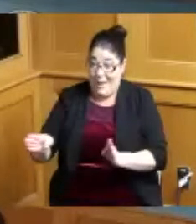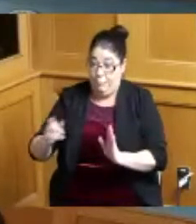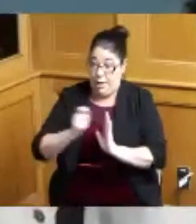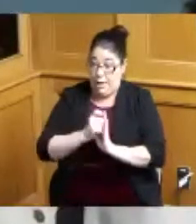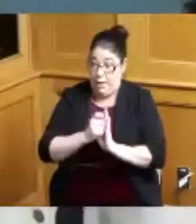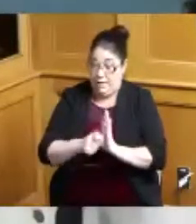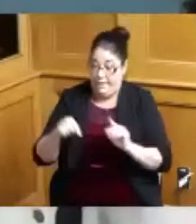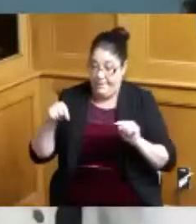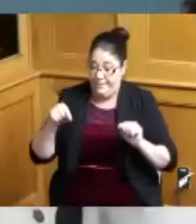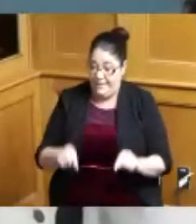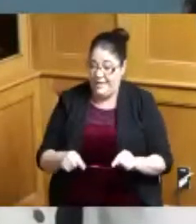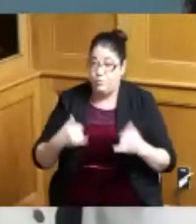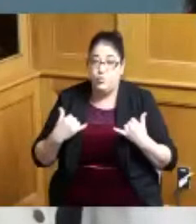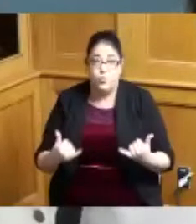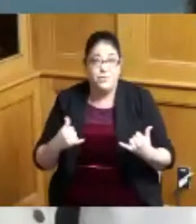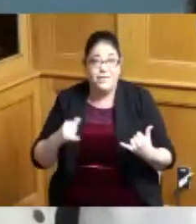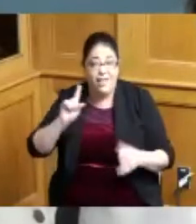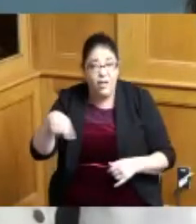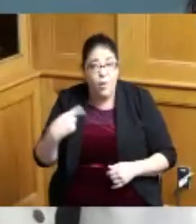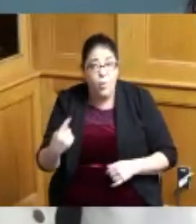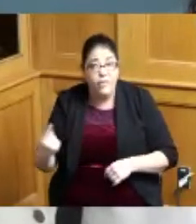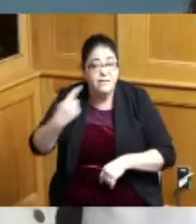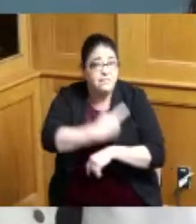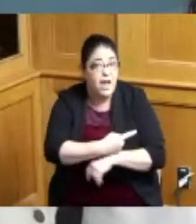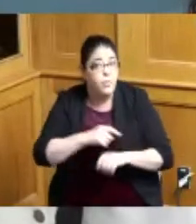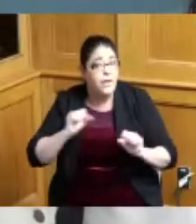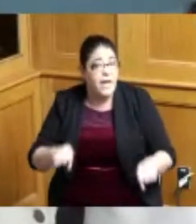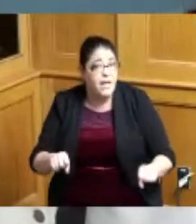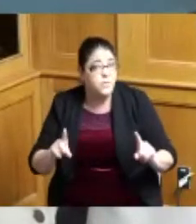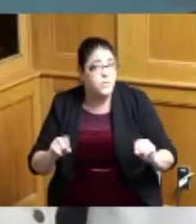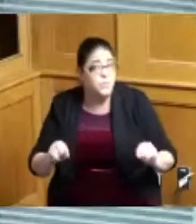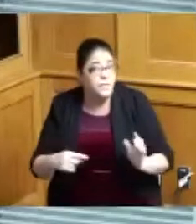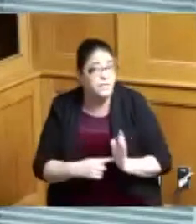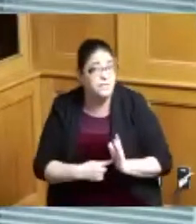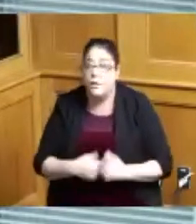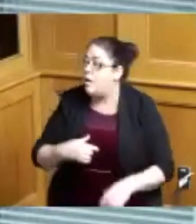is the day the only day we could prepare them no this is not the only date this is the